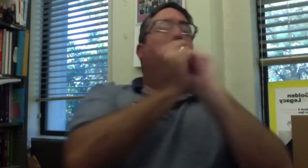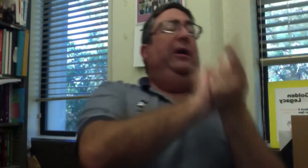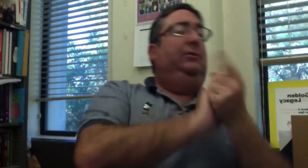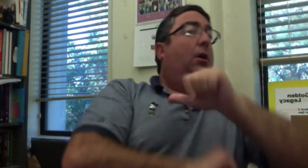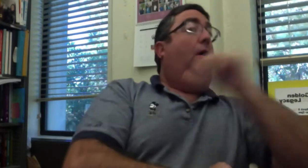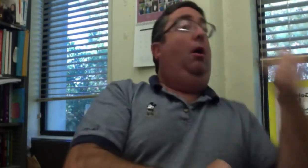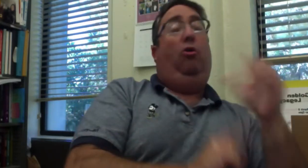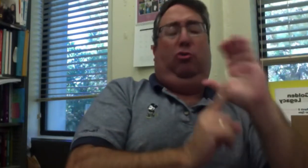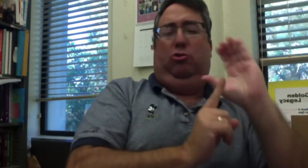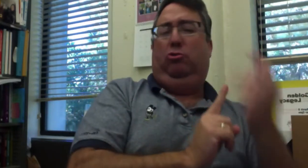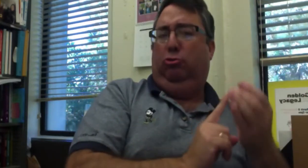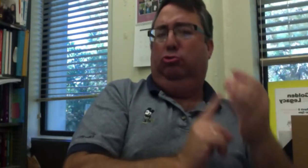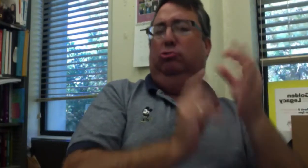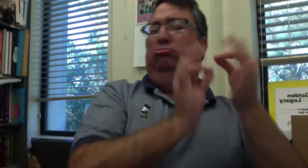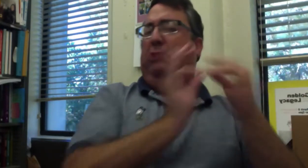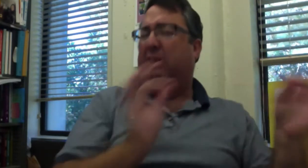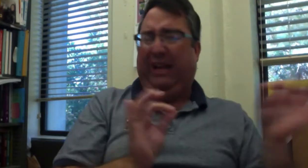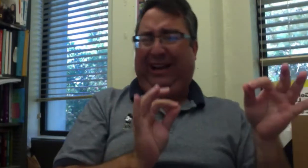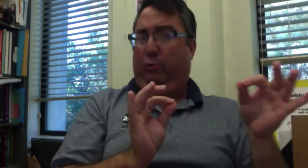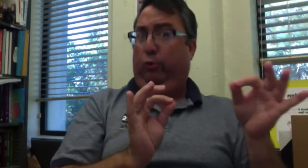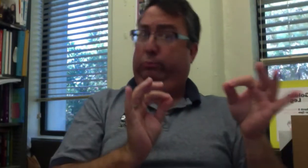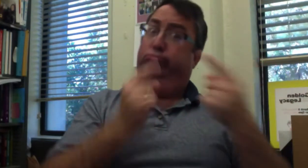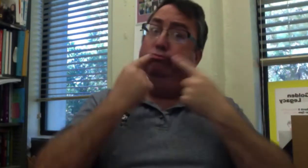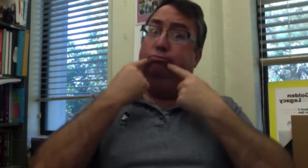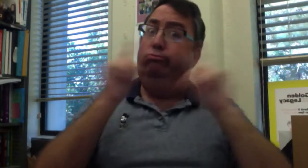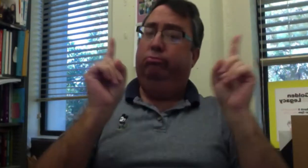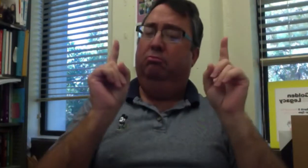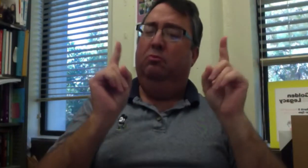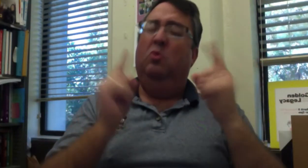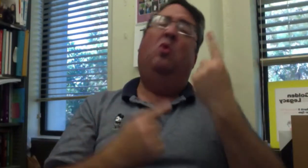It's rare to see a successful translation of music in one culture and language into another's.